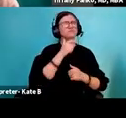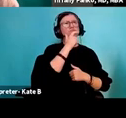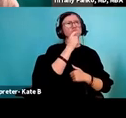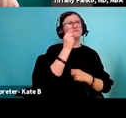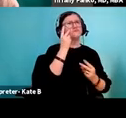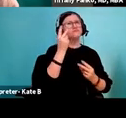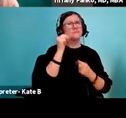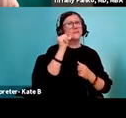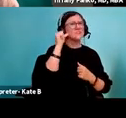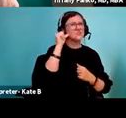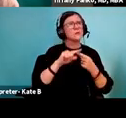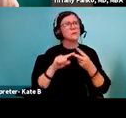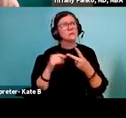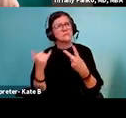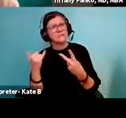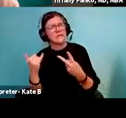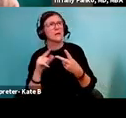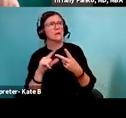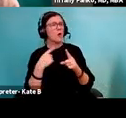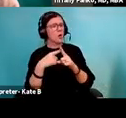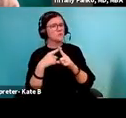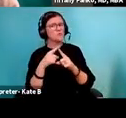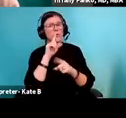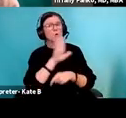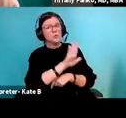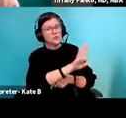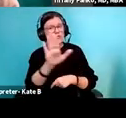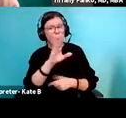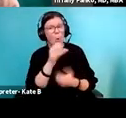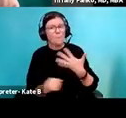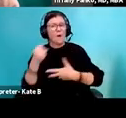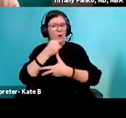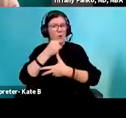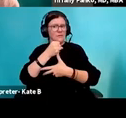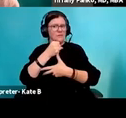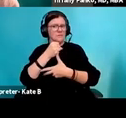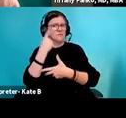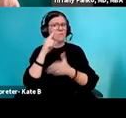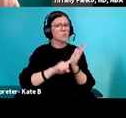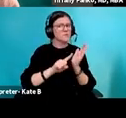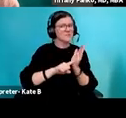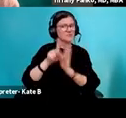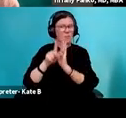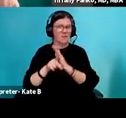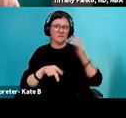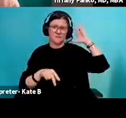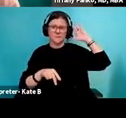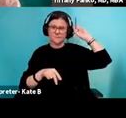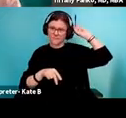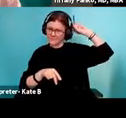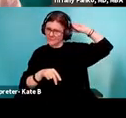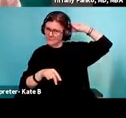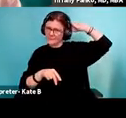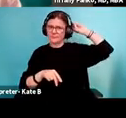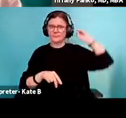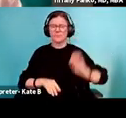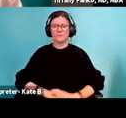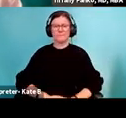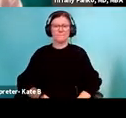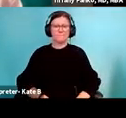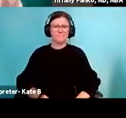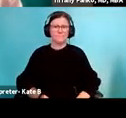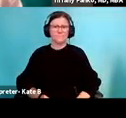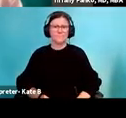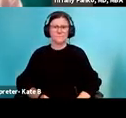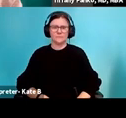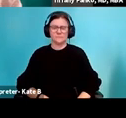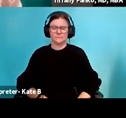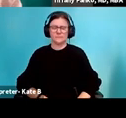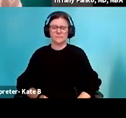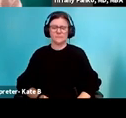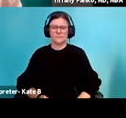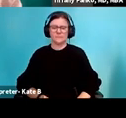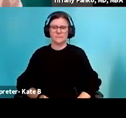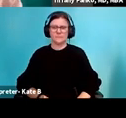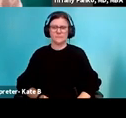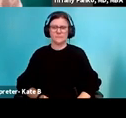that you think are most pressing in this area for research and policy.